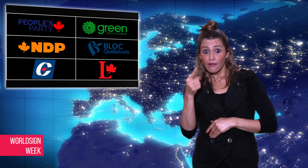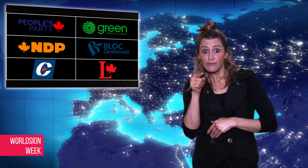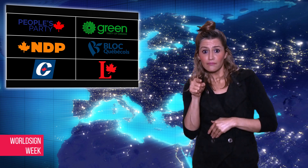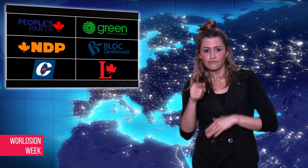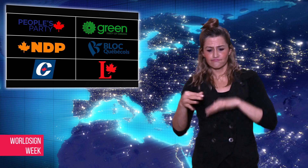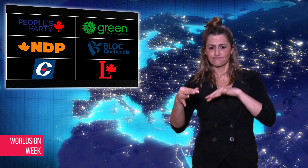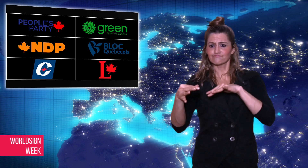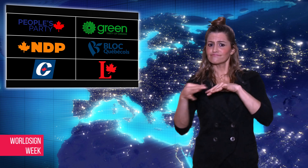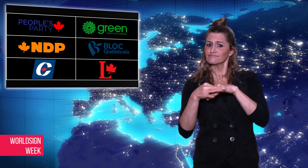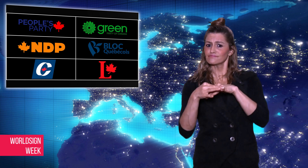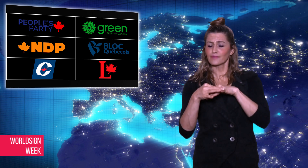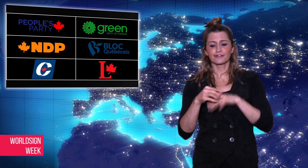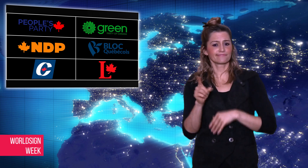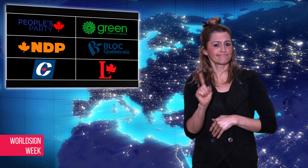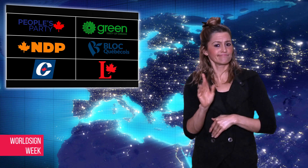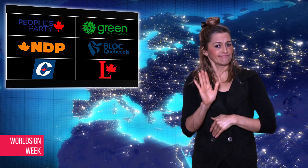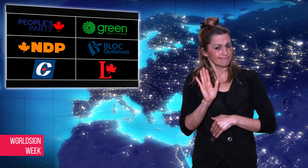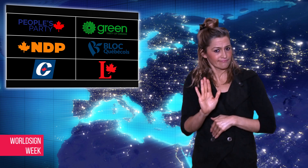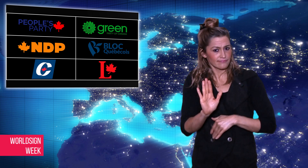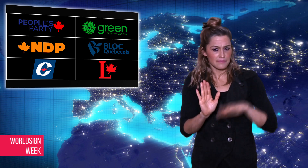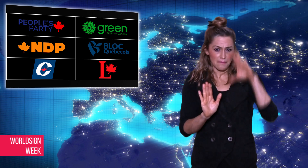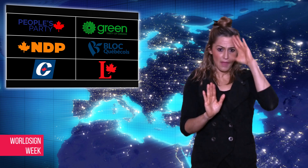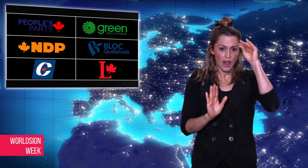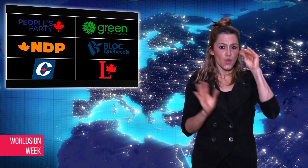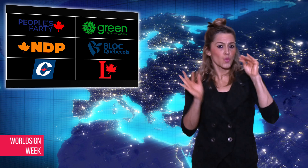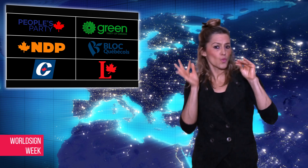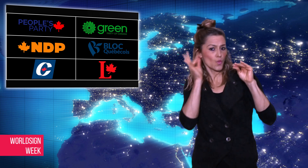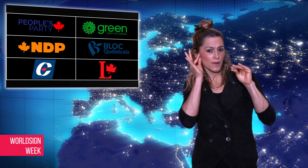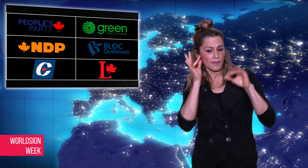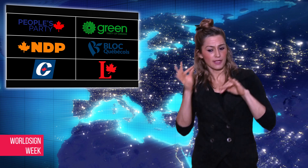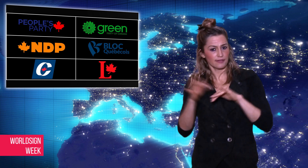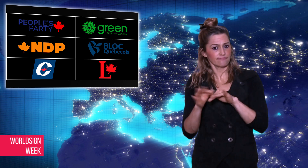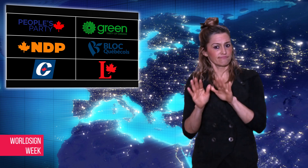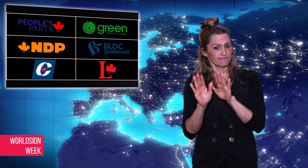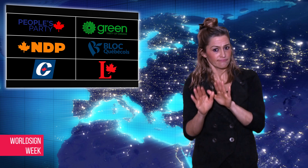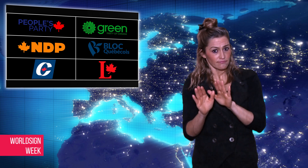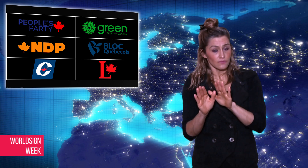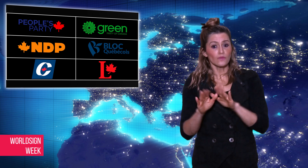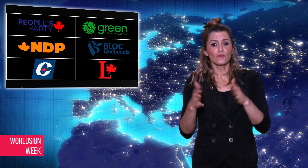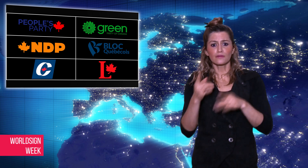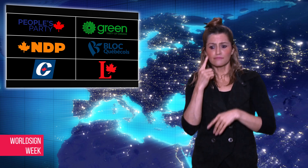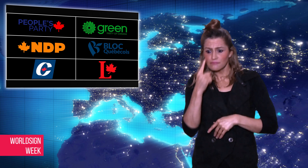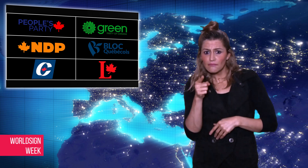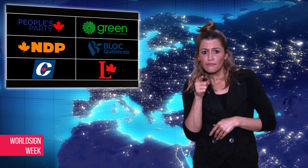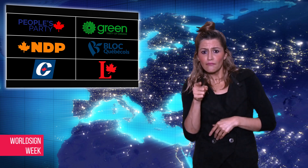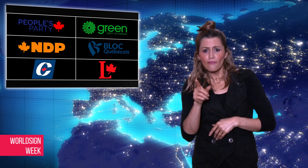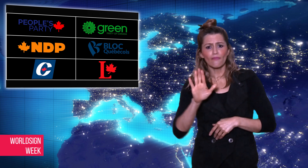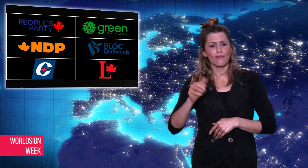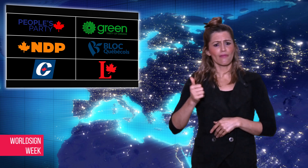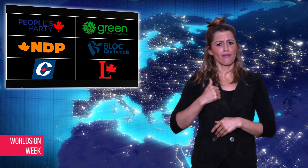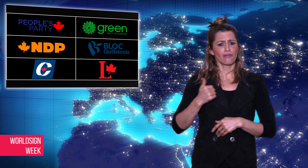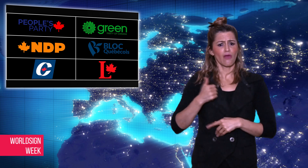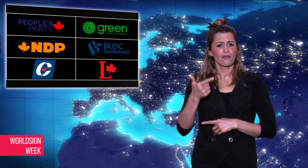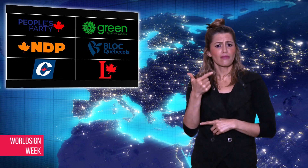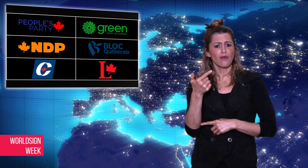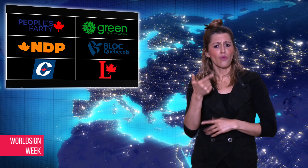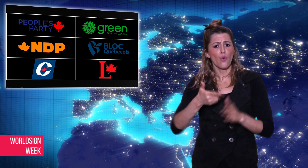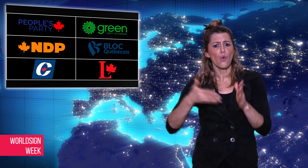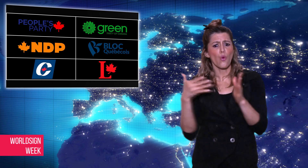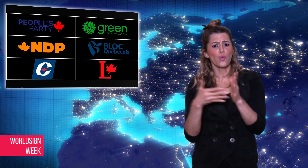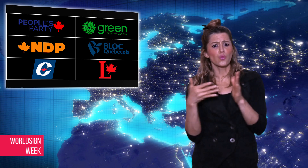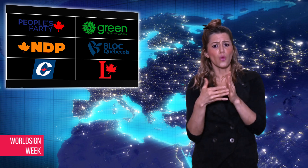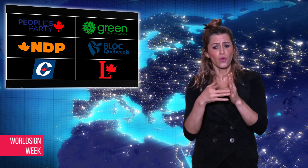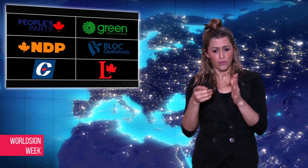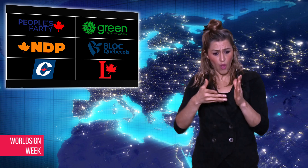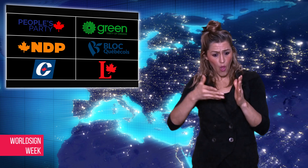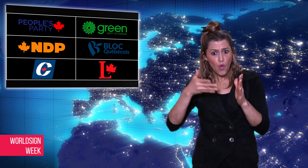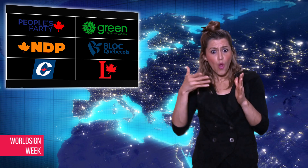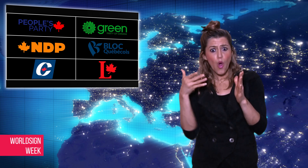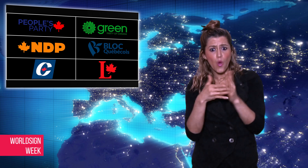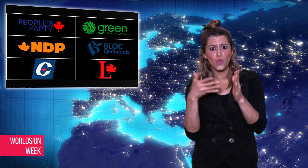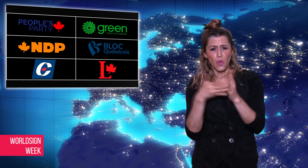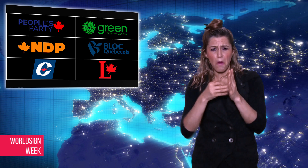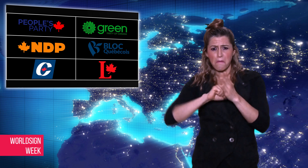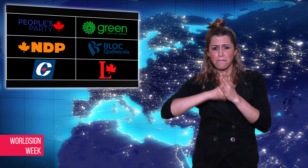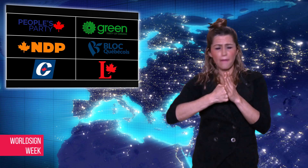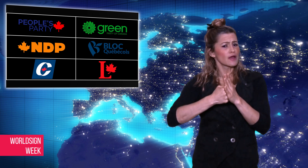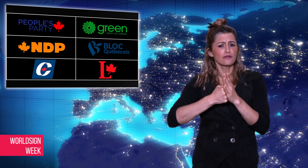recognize marriage as between man and woman, and